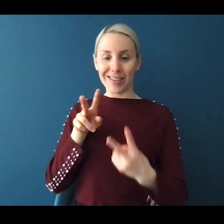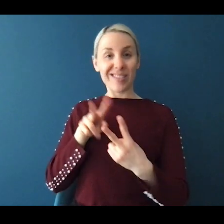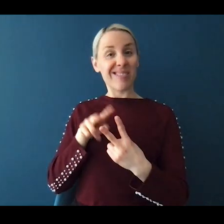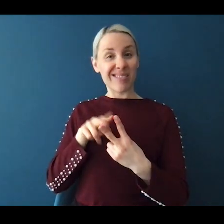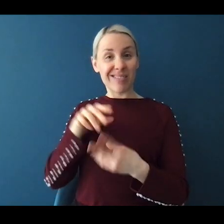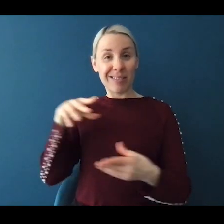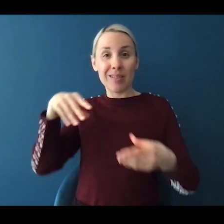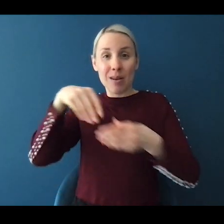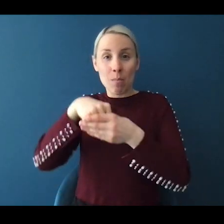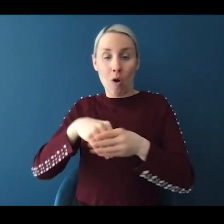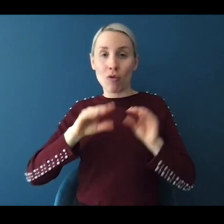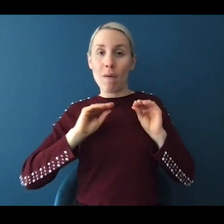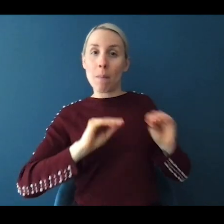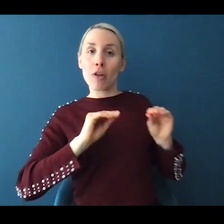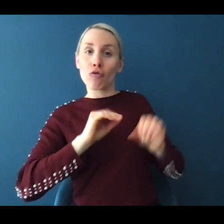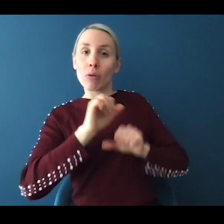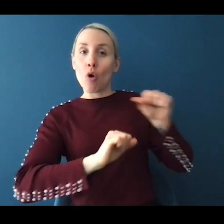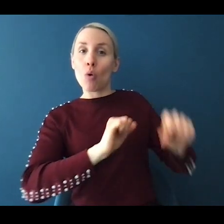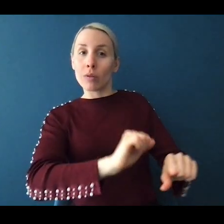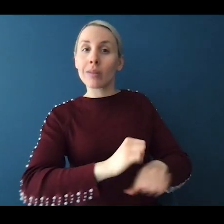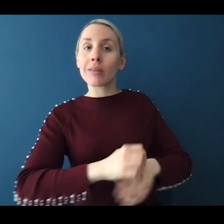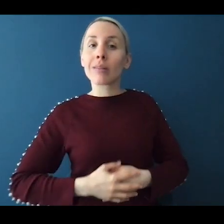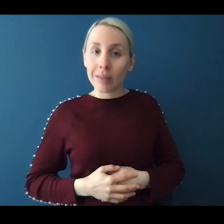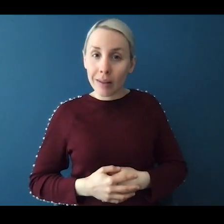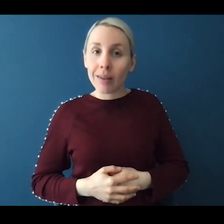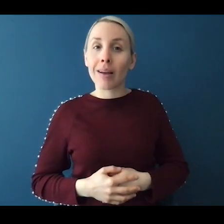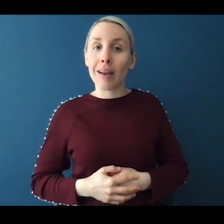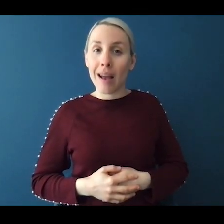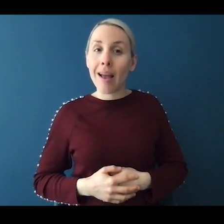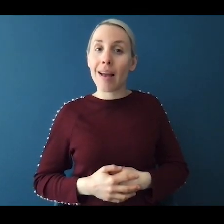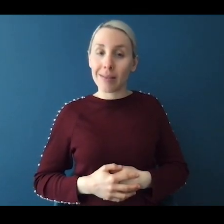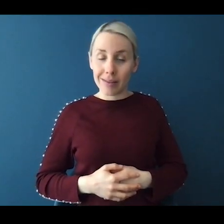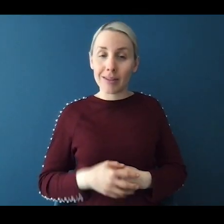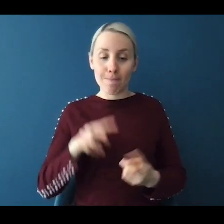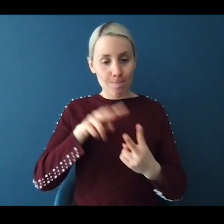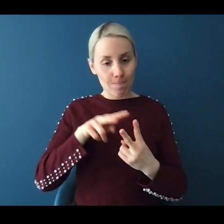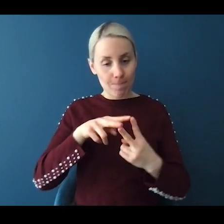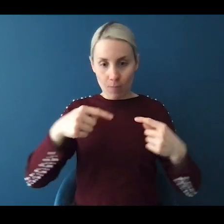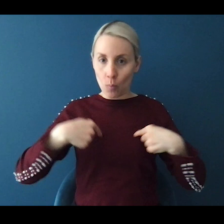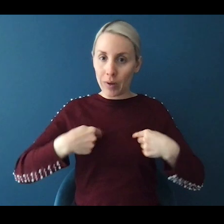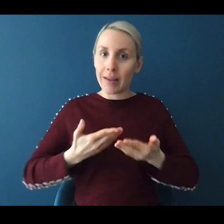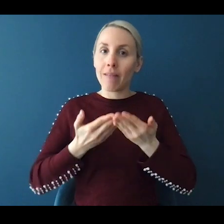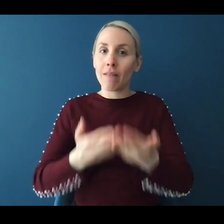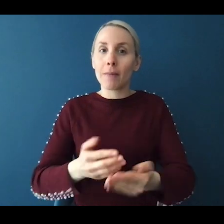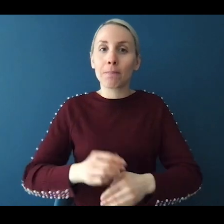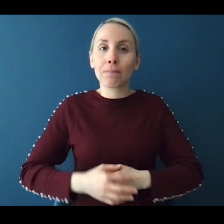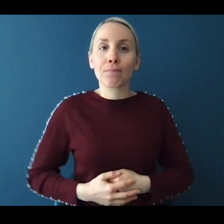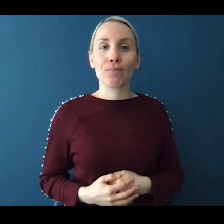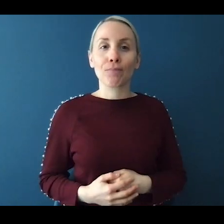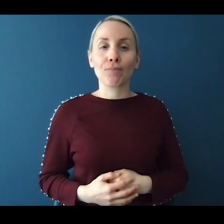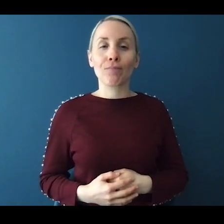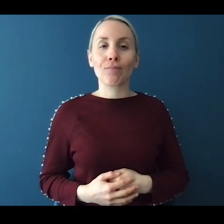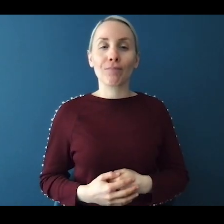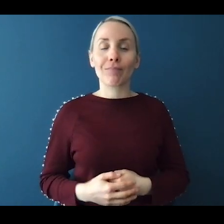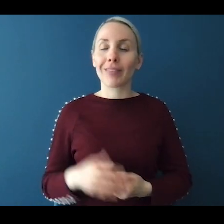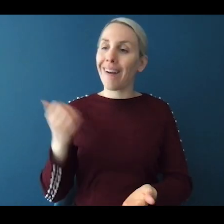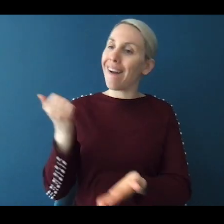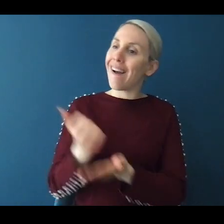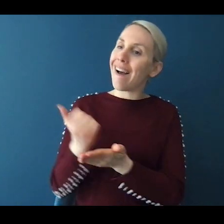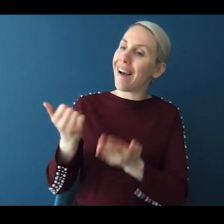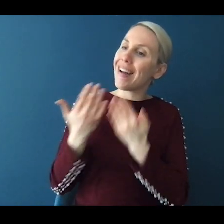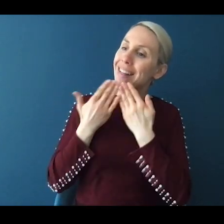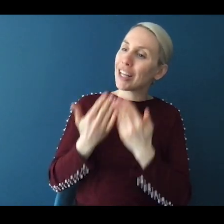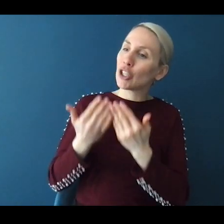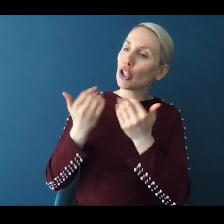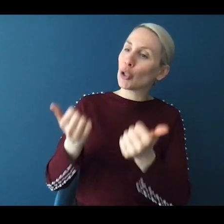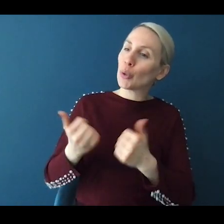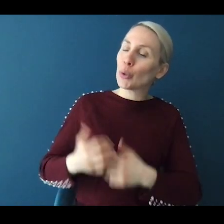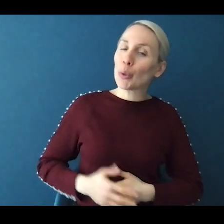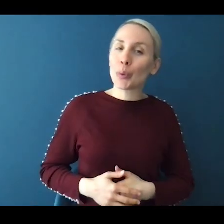part of the mentoring process and what we try to establish. Fantastic okay we're gonna